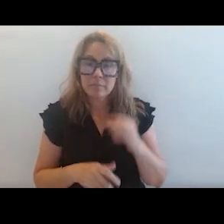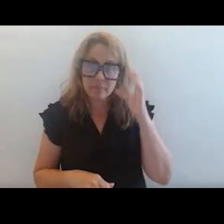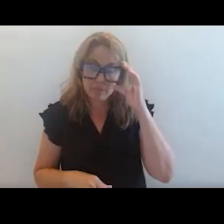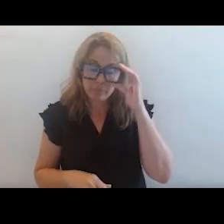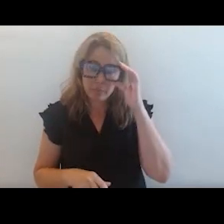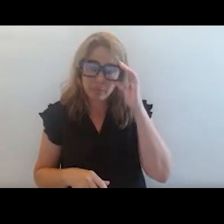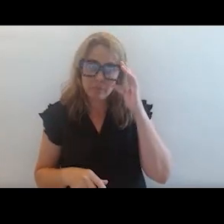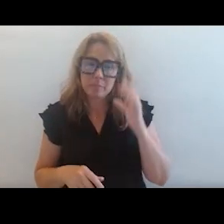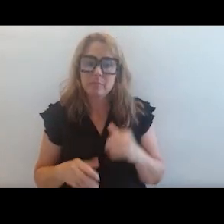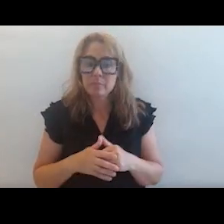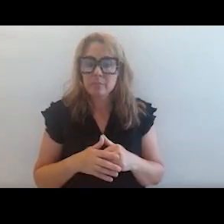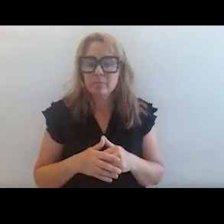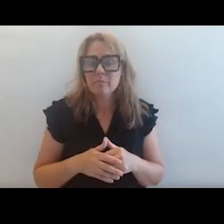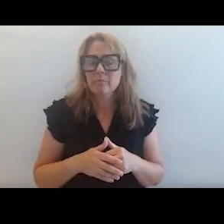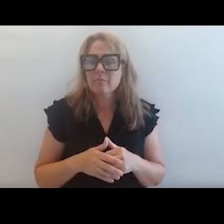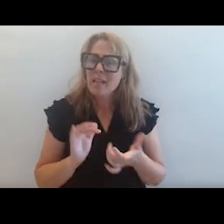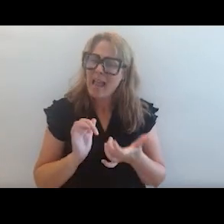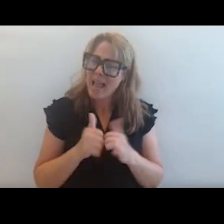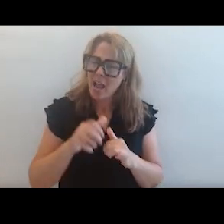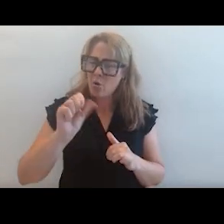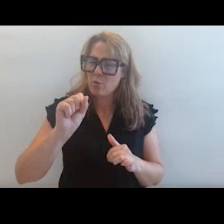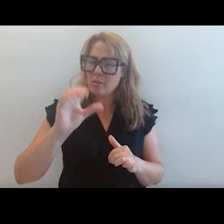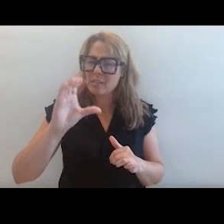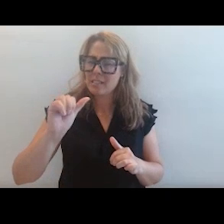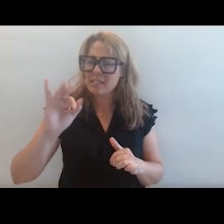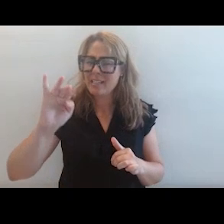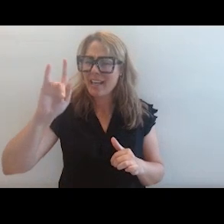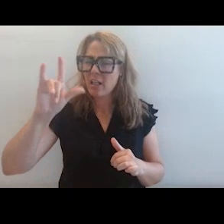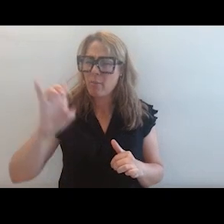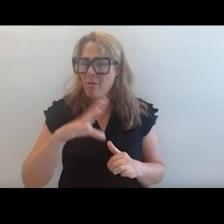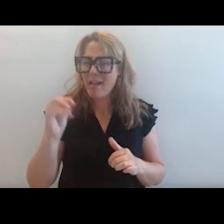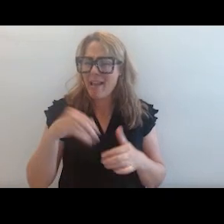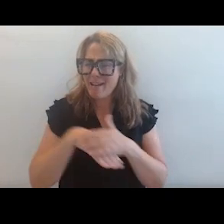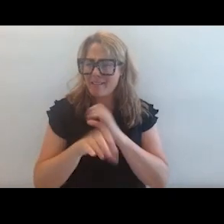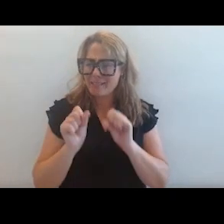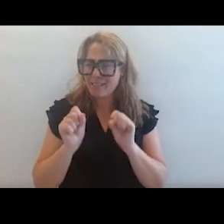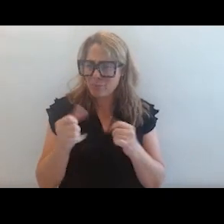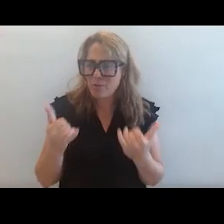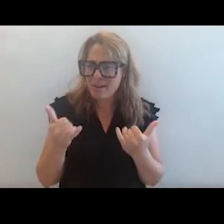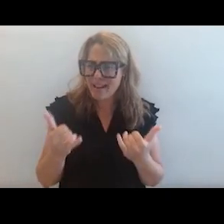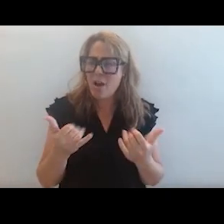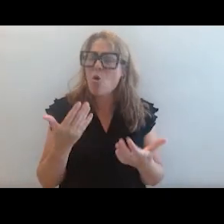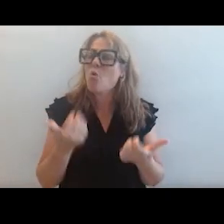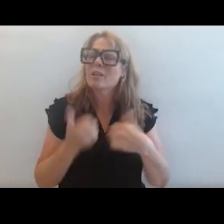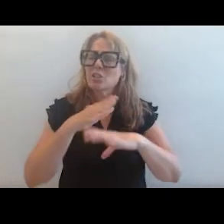[Alex] How scalable and accessible are they right now? What barriers